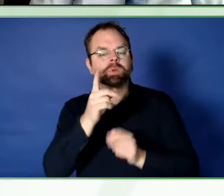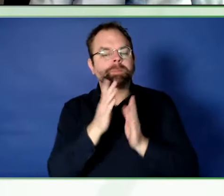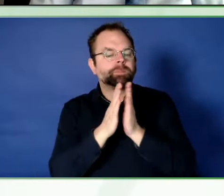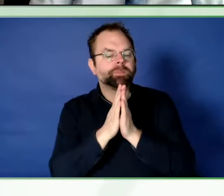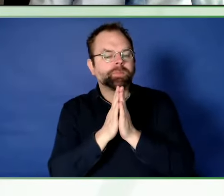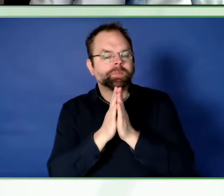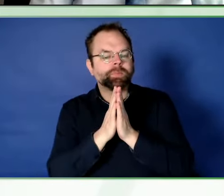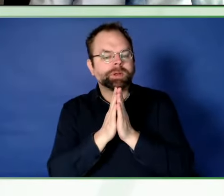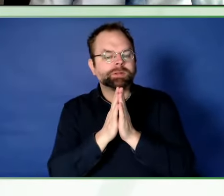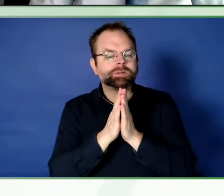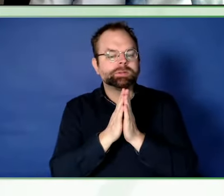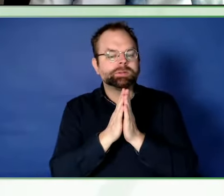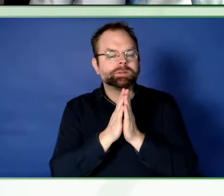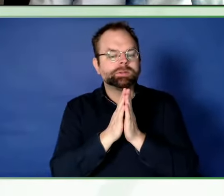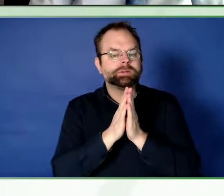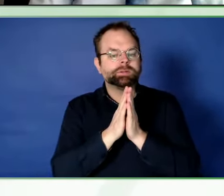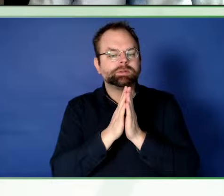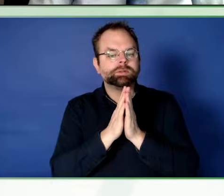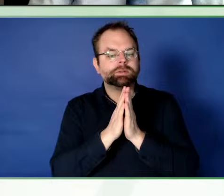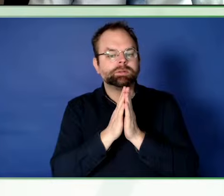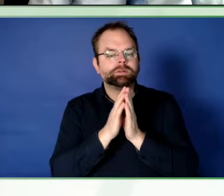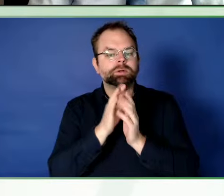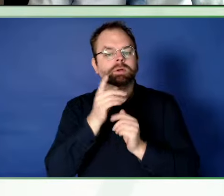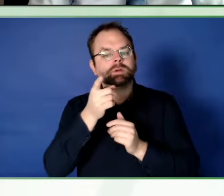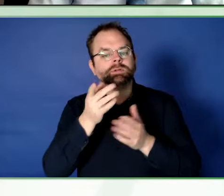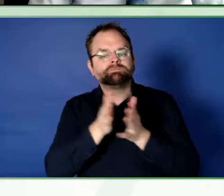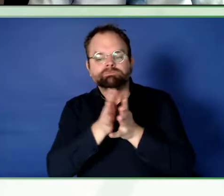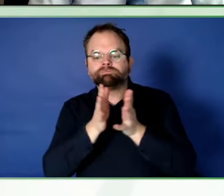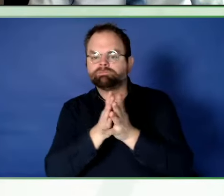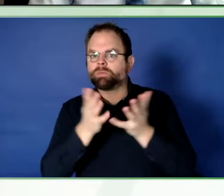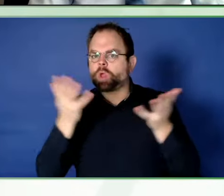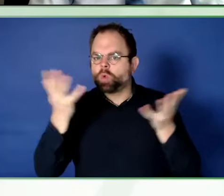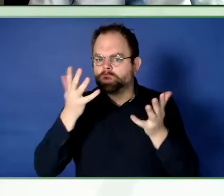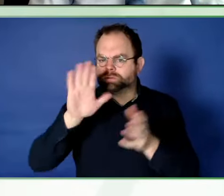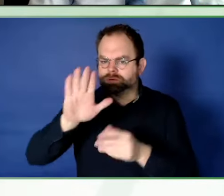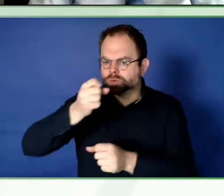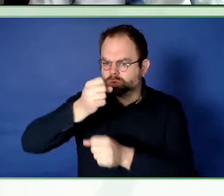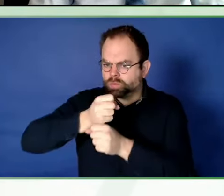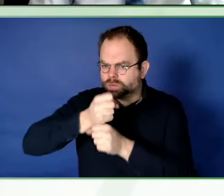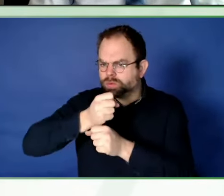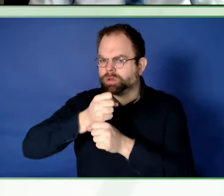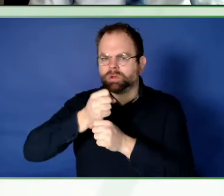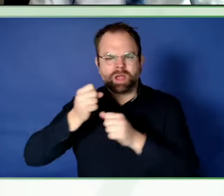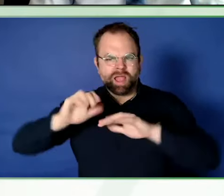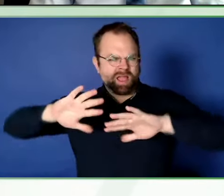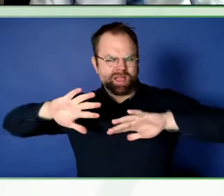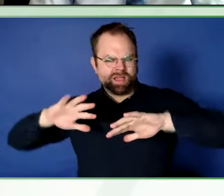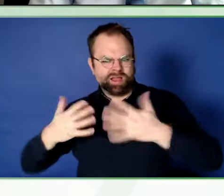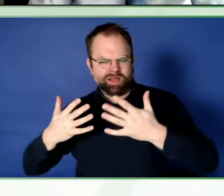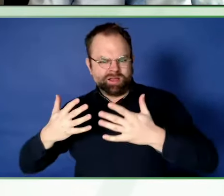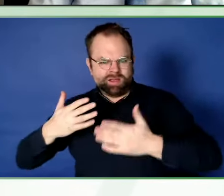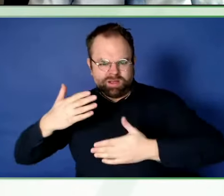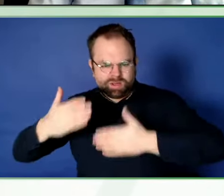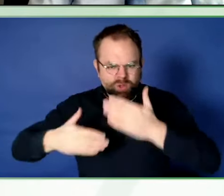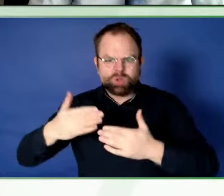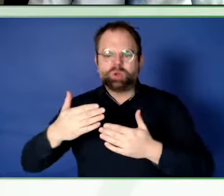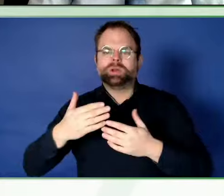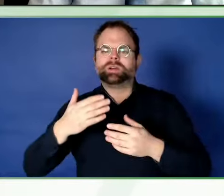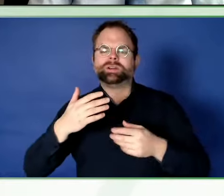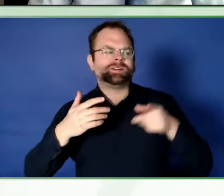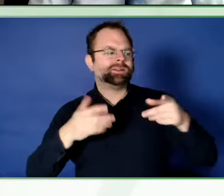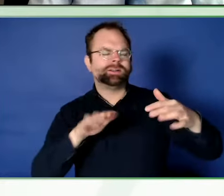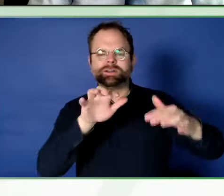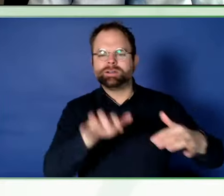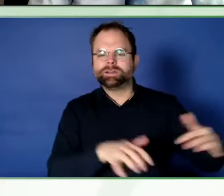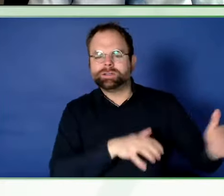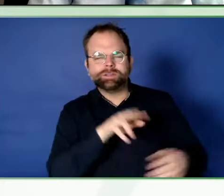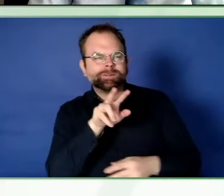Our project, the accessibility conference, planned for spaces in Teheran, started in